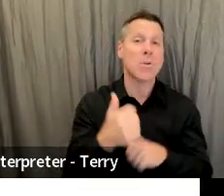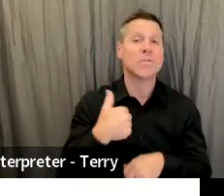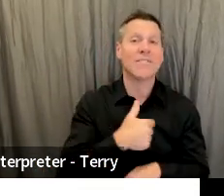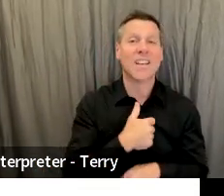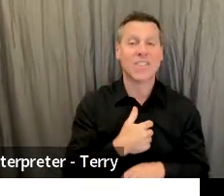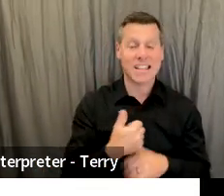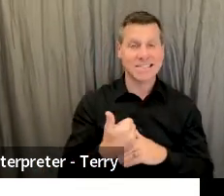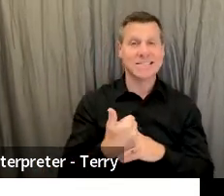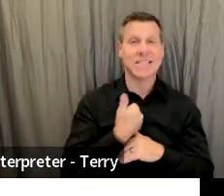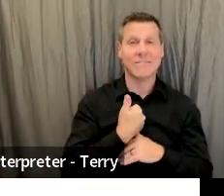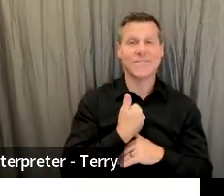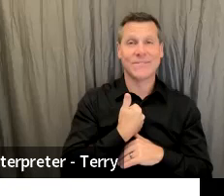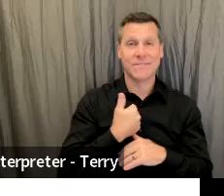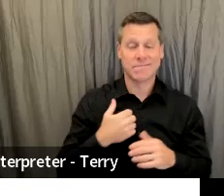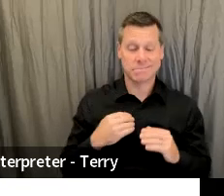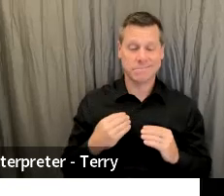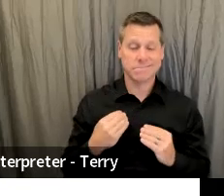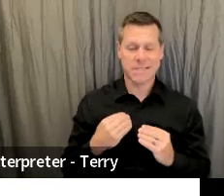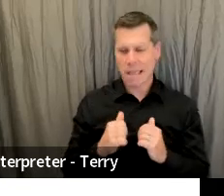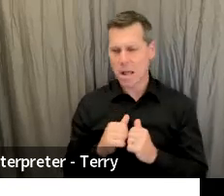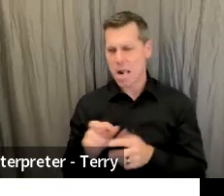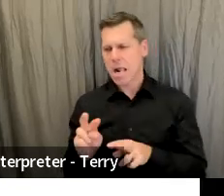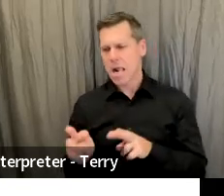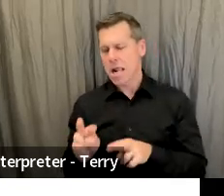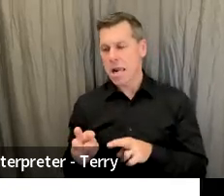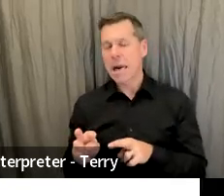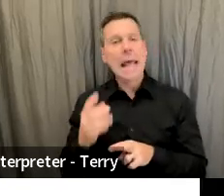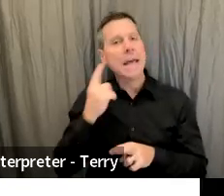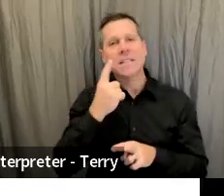that you can't find, then I would reach out to